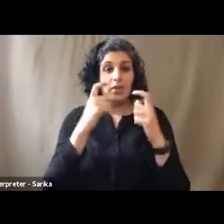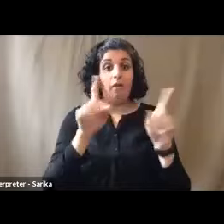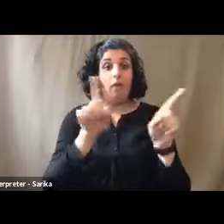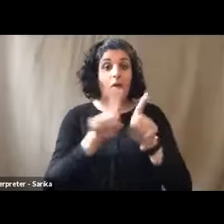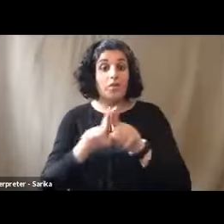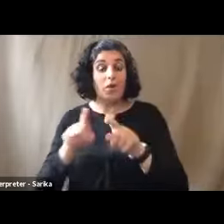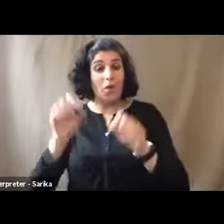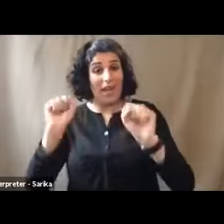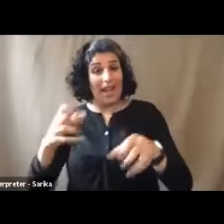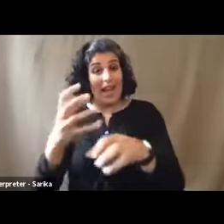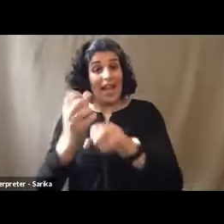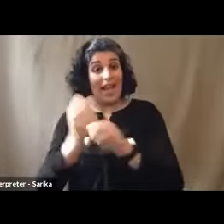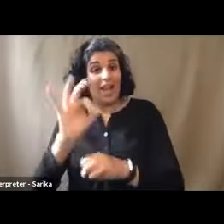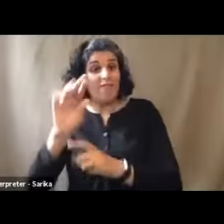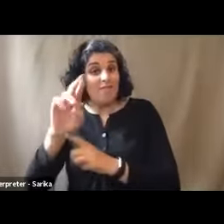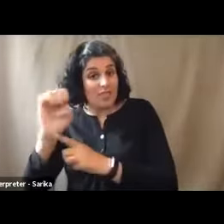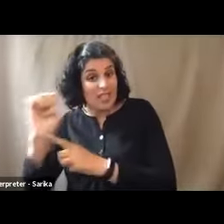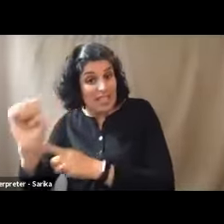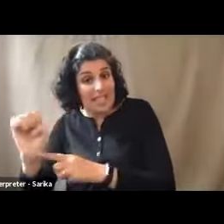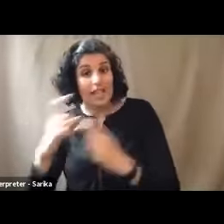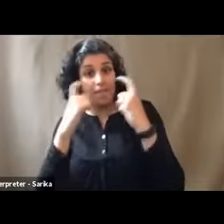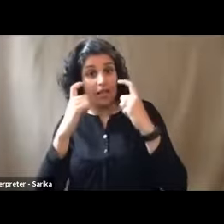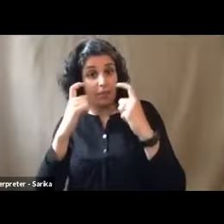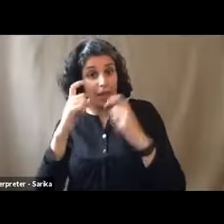Ooh, good question.